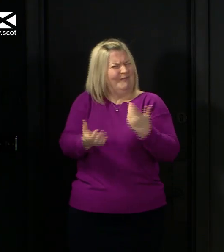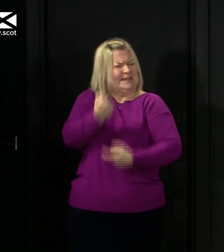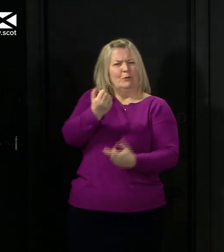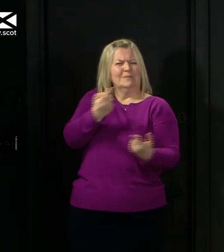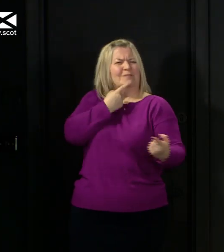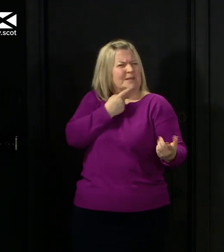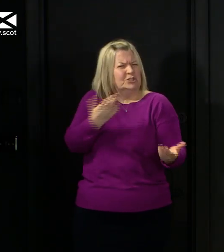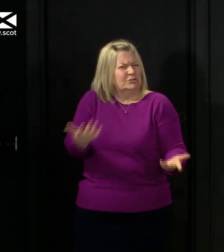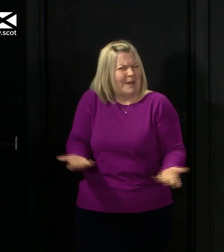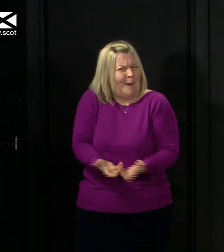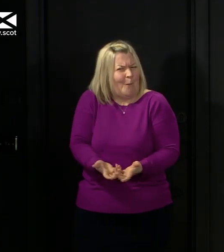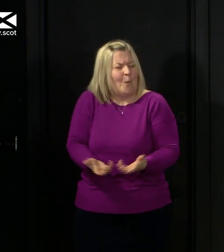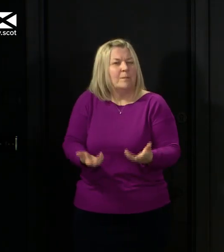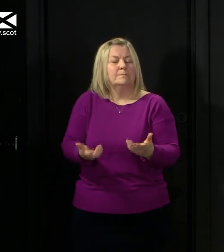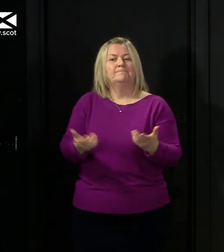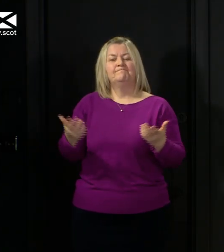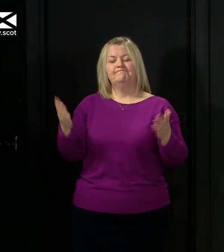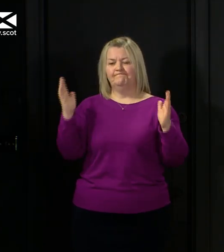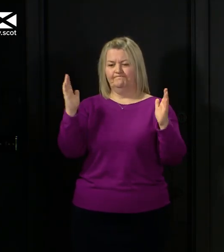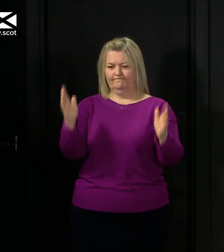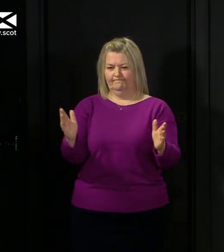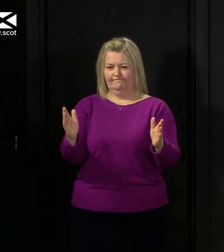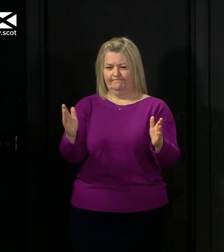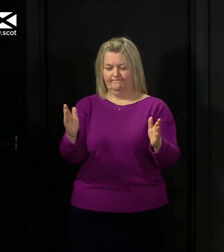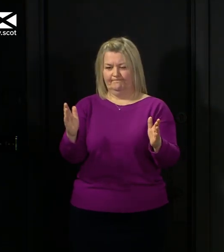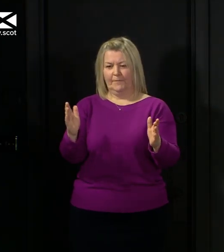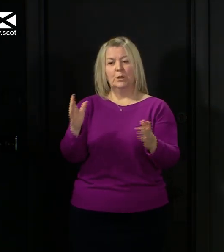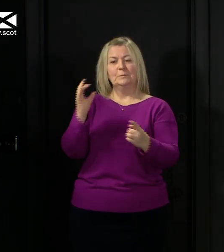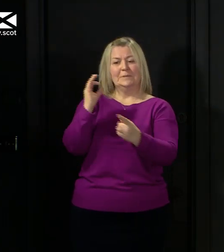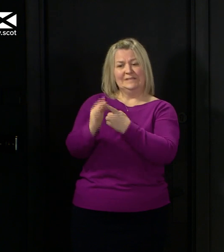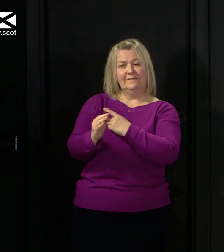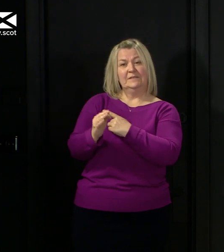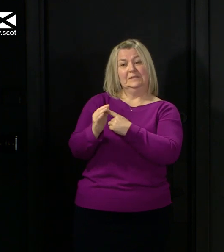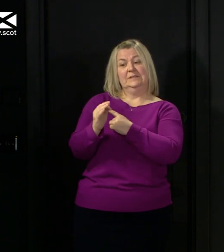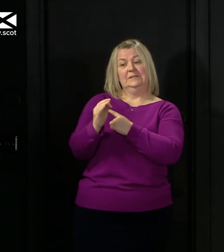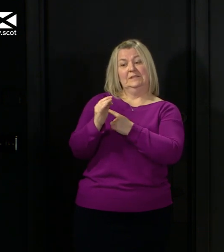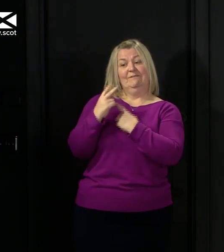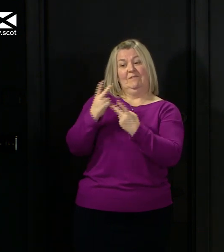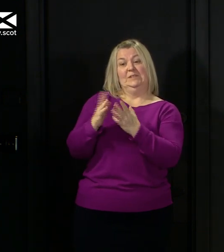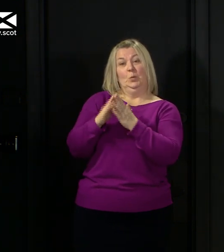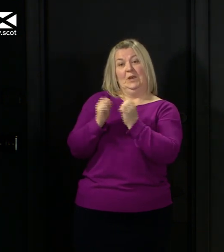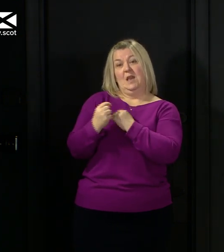The query as I understand it was specifically about a visit this weekend. The statement